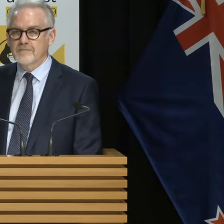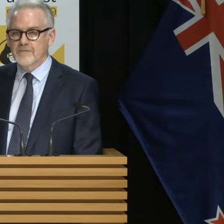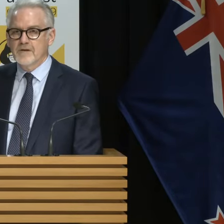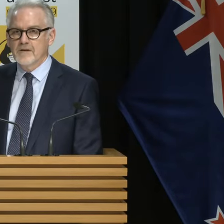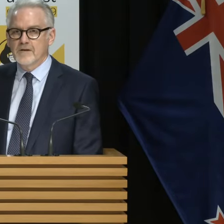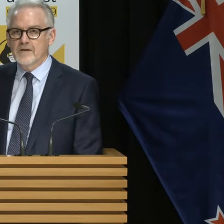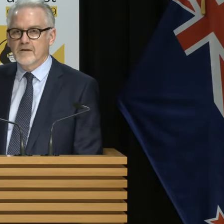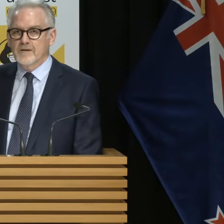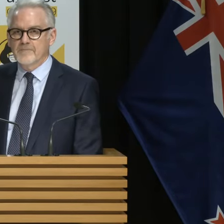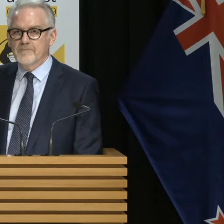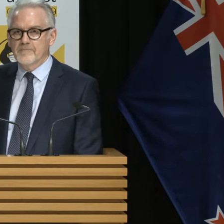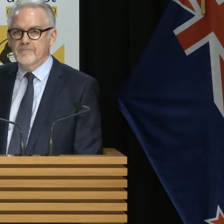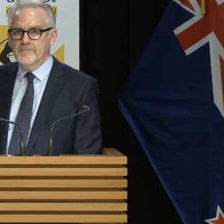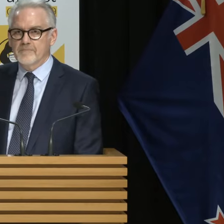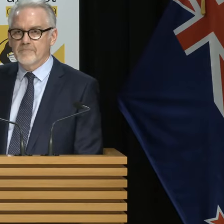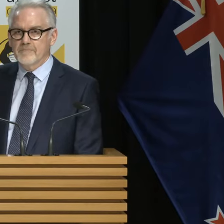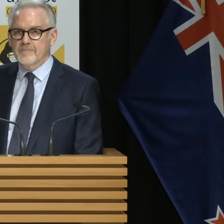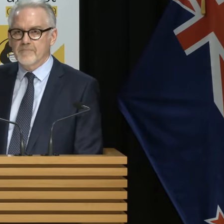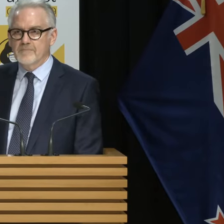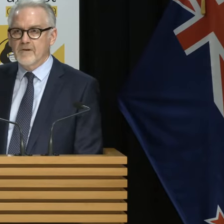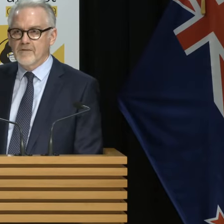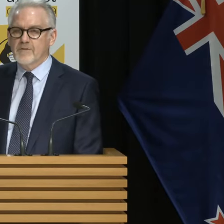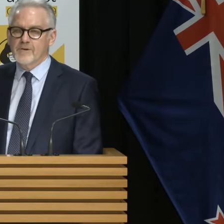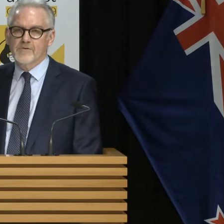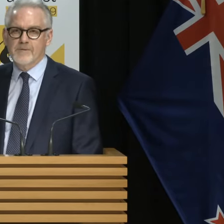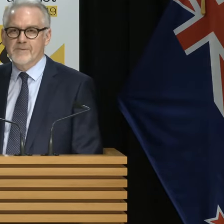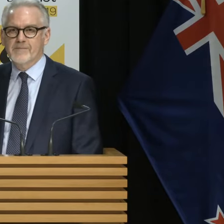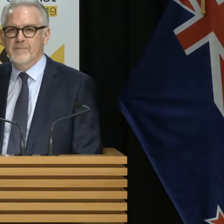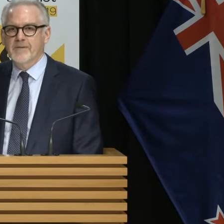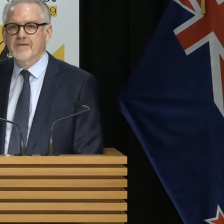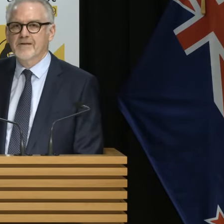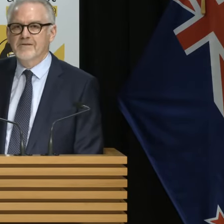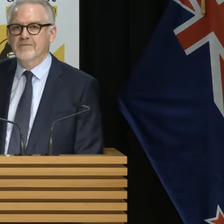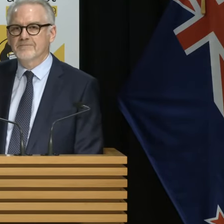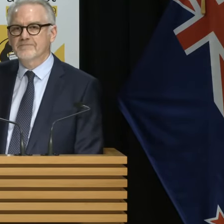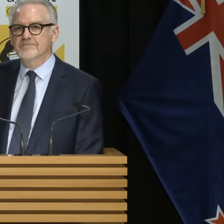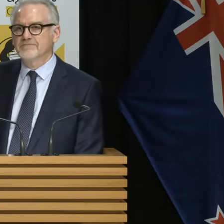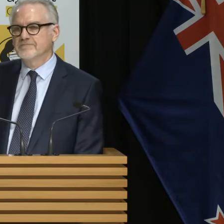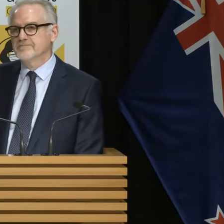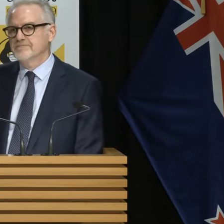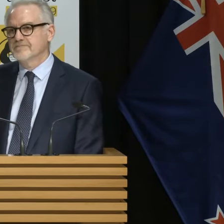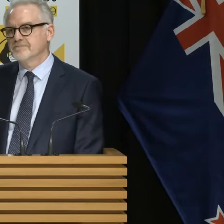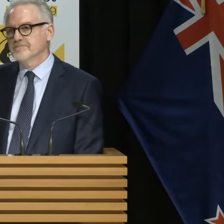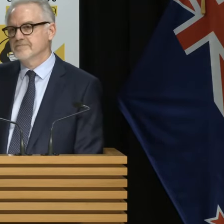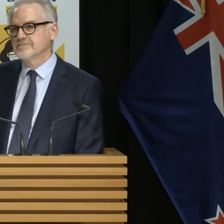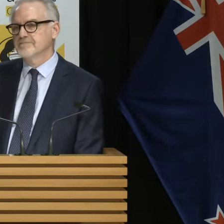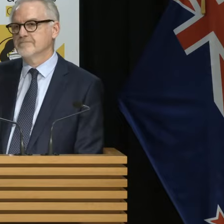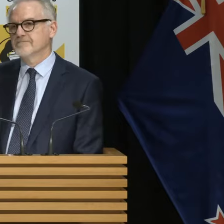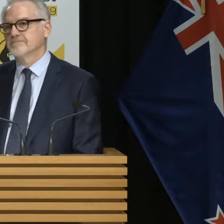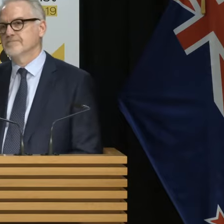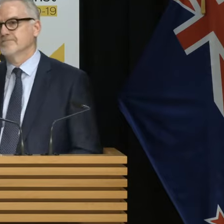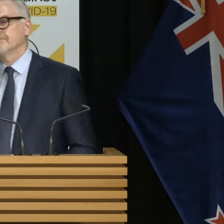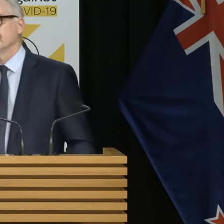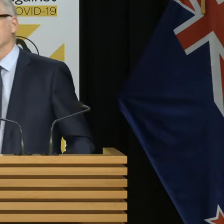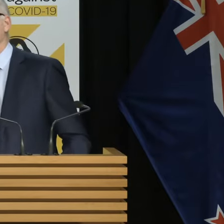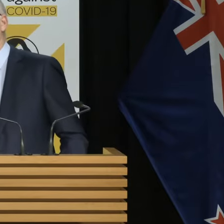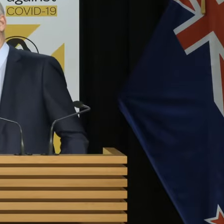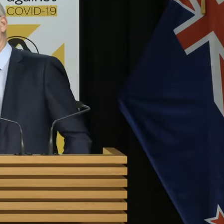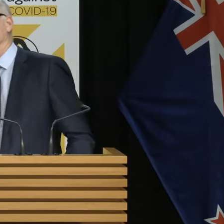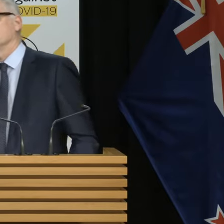Were you prepared for the eventuality of moving out of this stage, as of Monday could